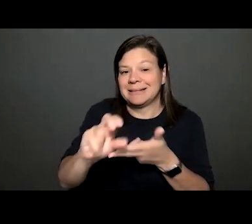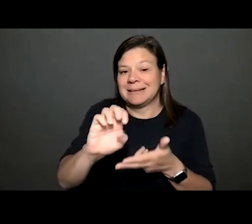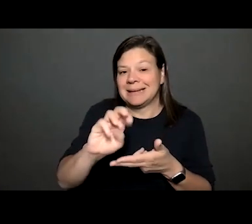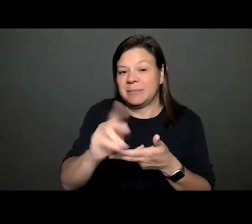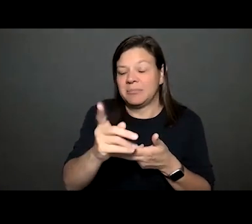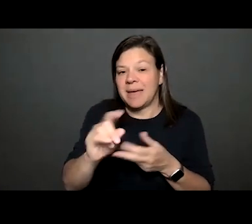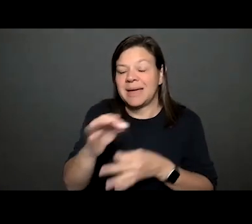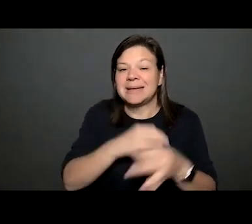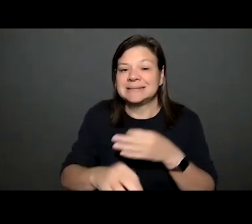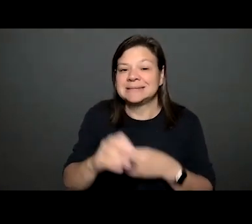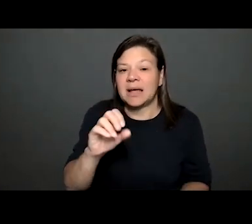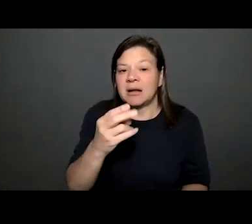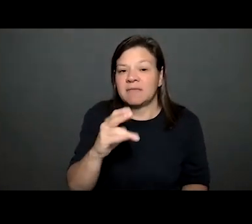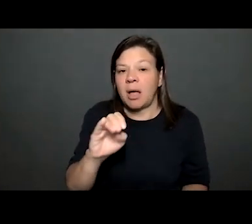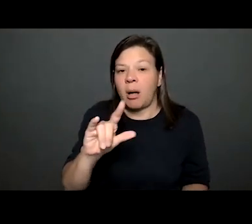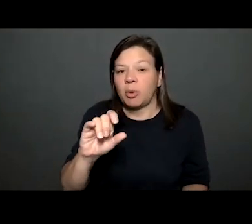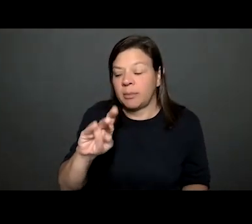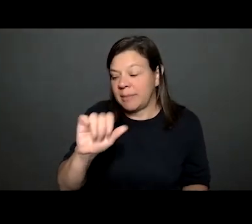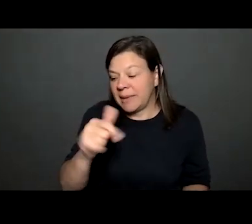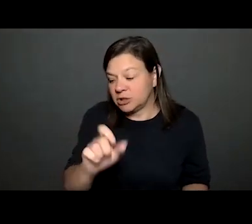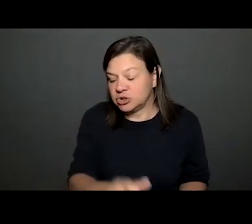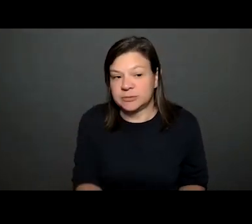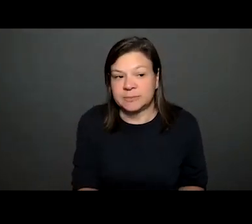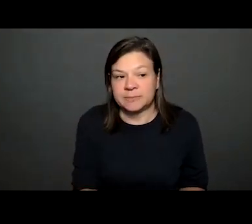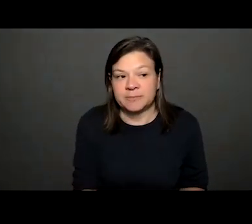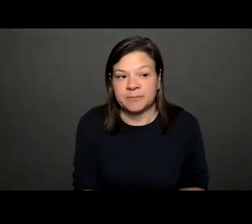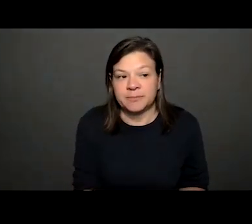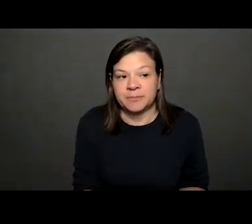THE REASON FOR THIS, WE ARE ACTUALLY PASSING IN THE